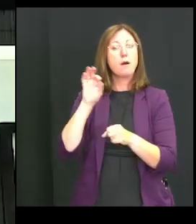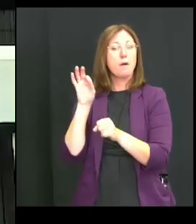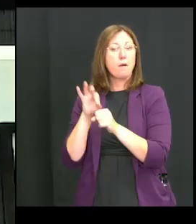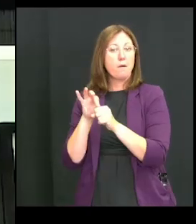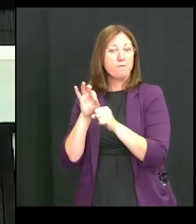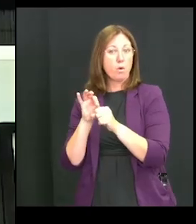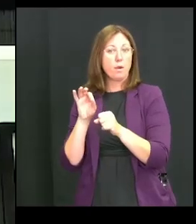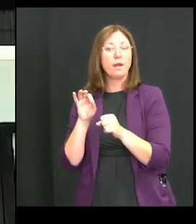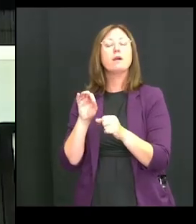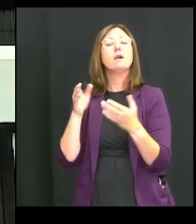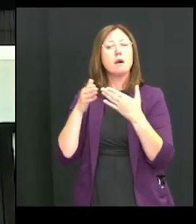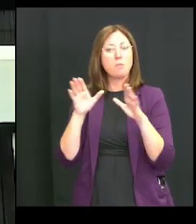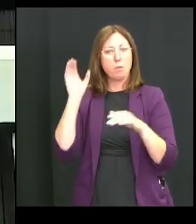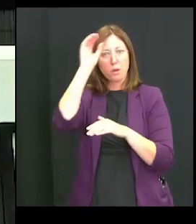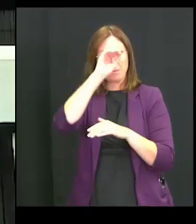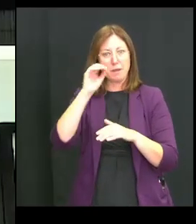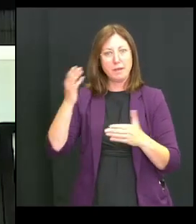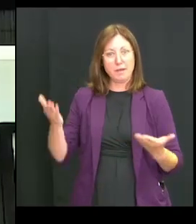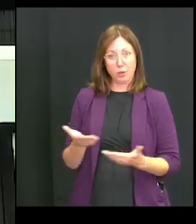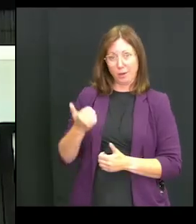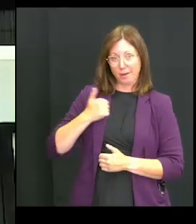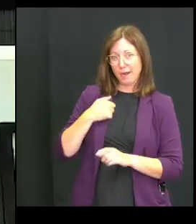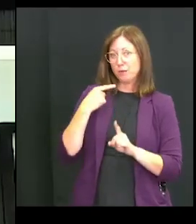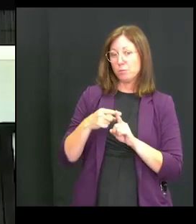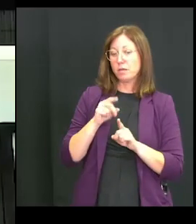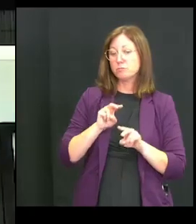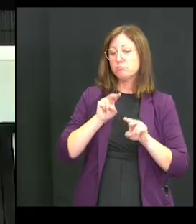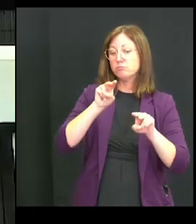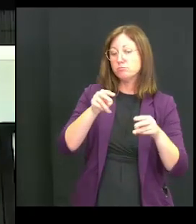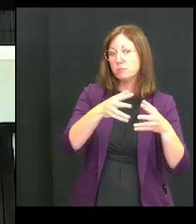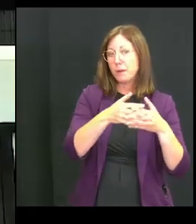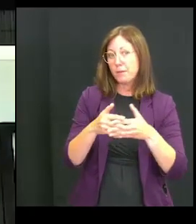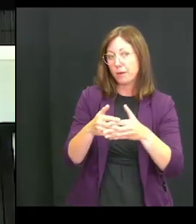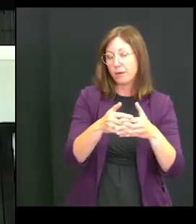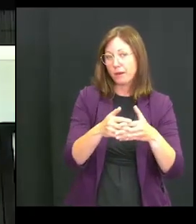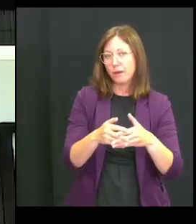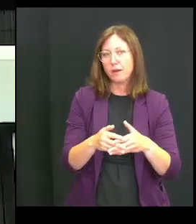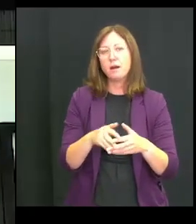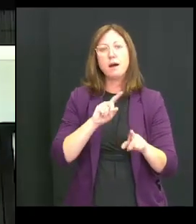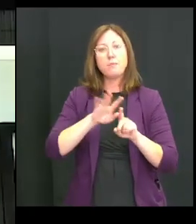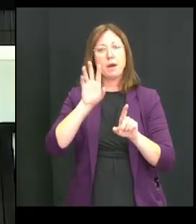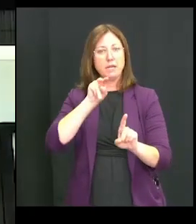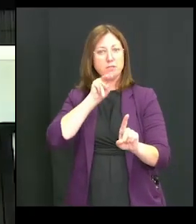in Canada and the United States, and looks at things like the psychology of political learning,